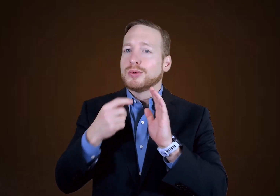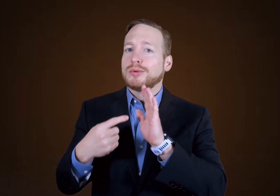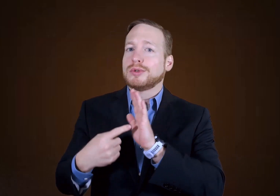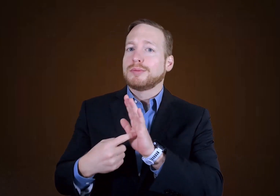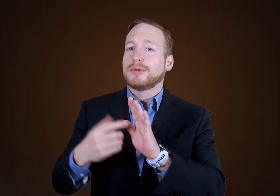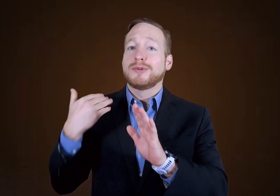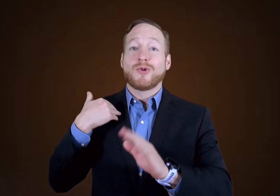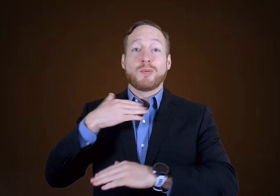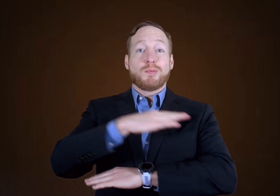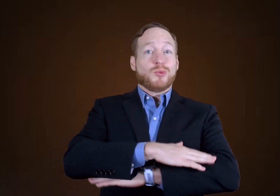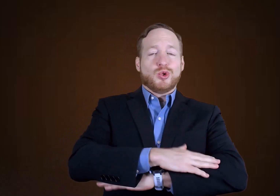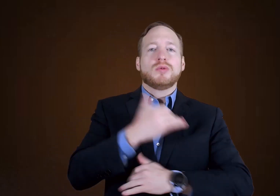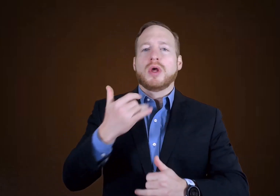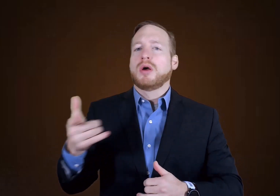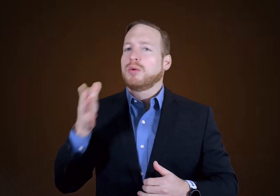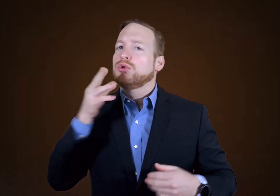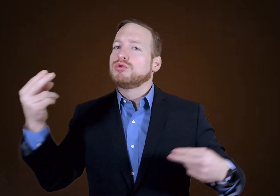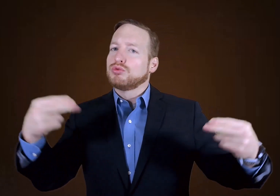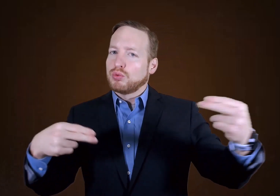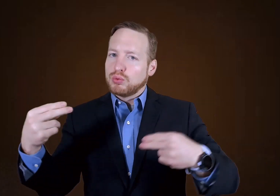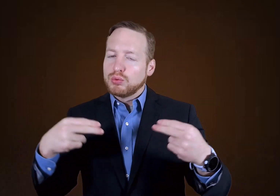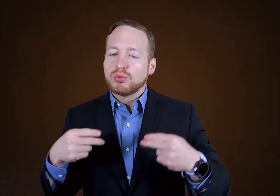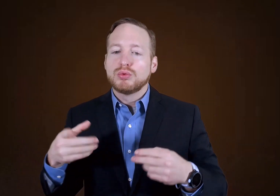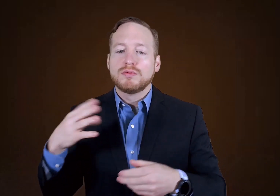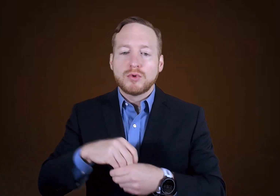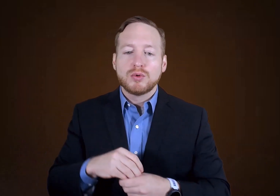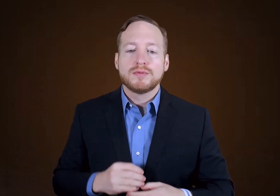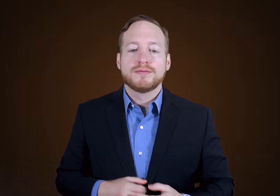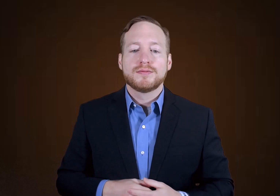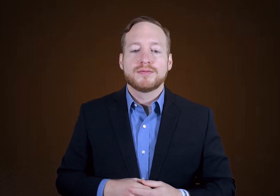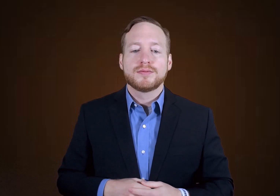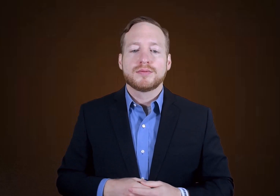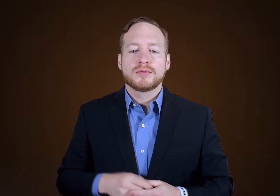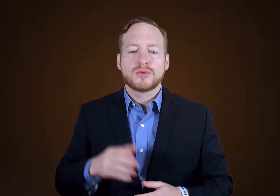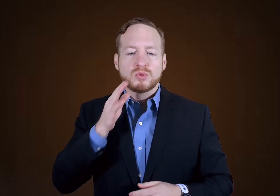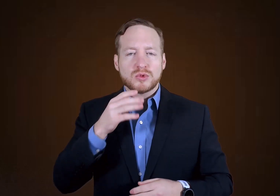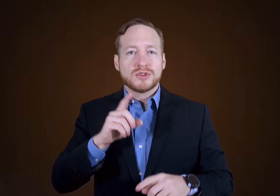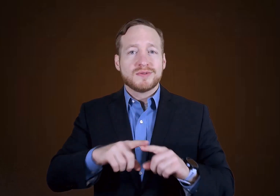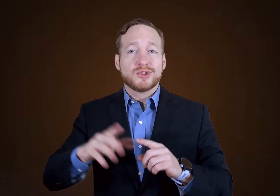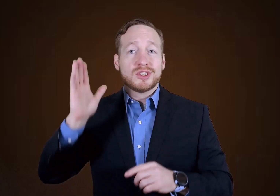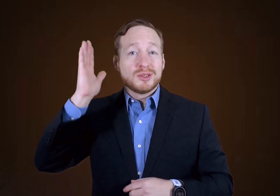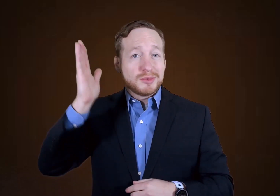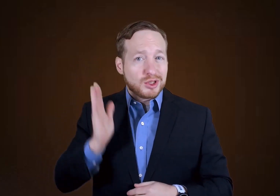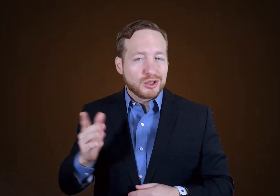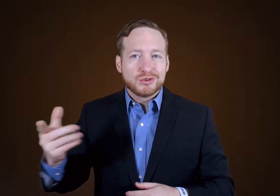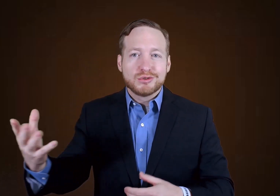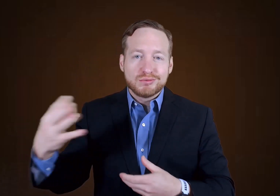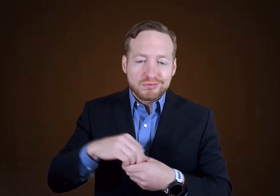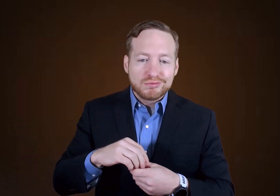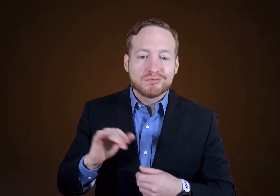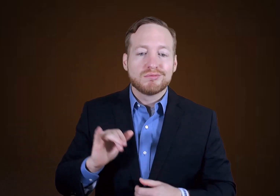sponsors you can see who our exhibitors typically would be had they been able to show up in person